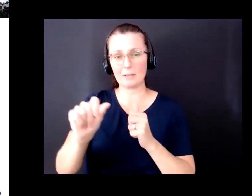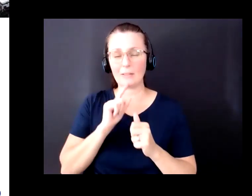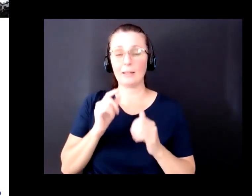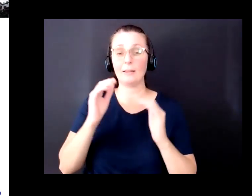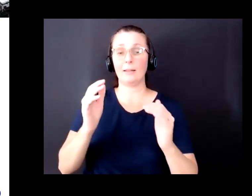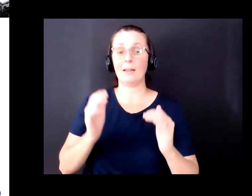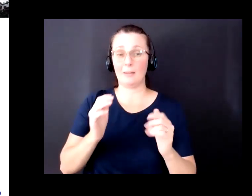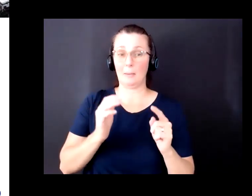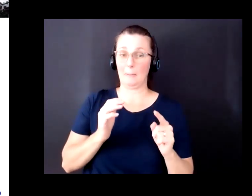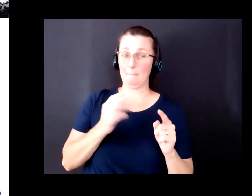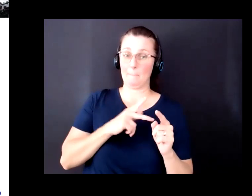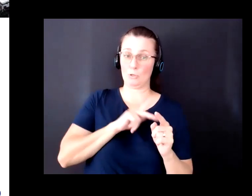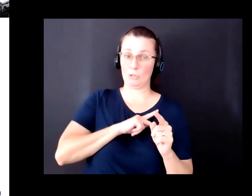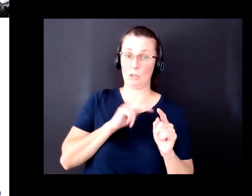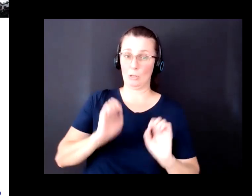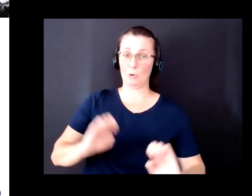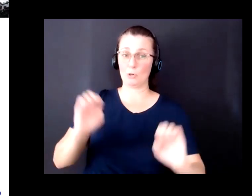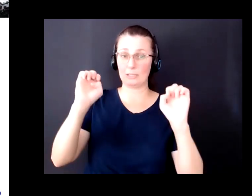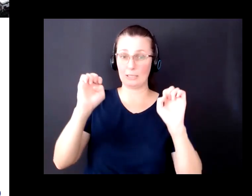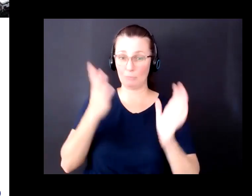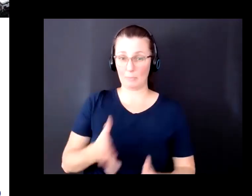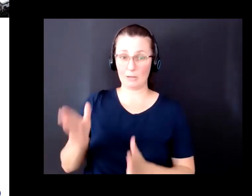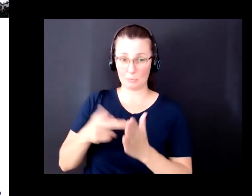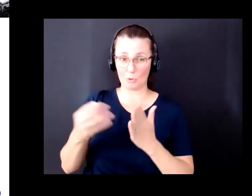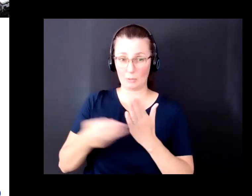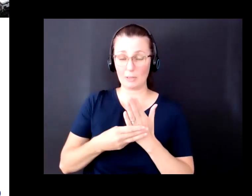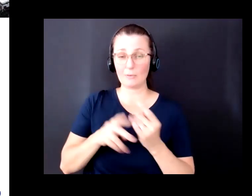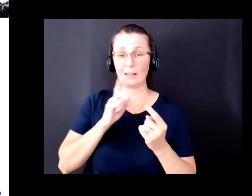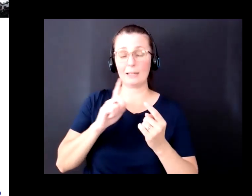Program educates people with disabilities on how to individually